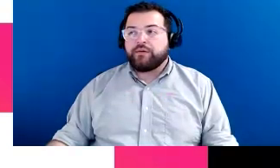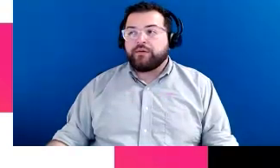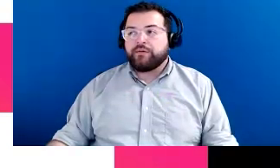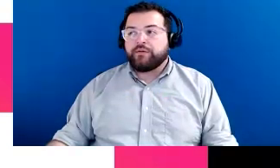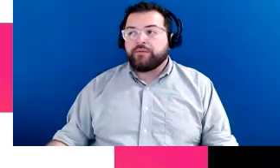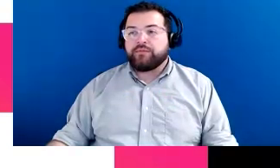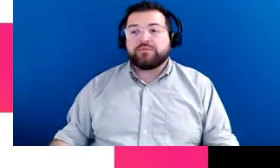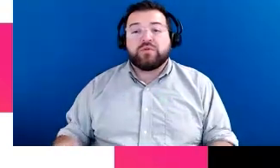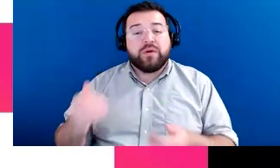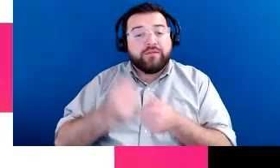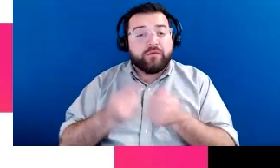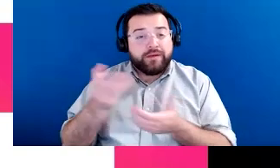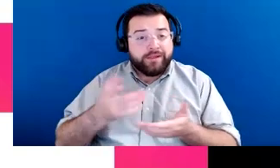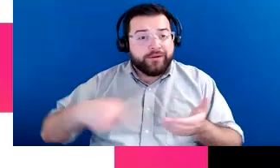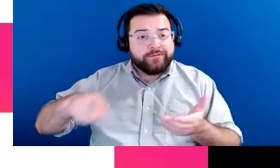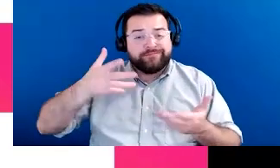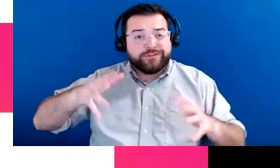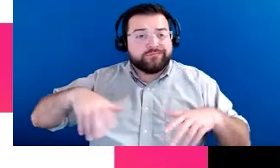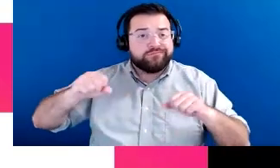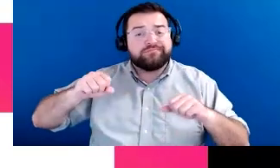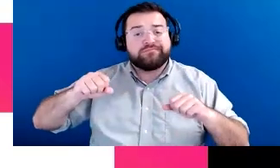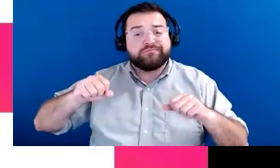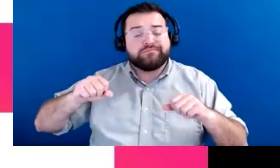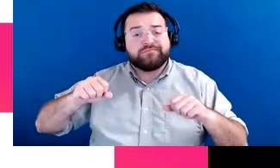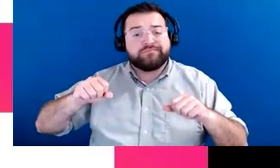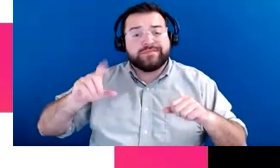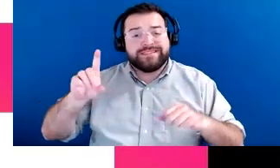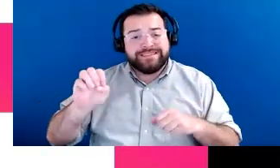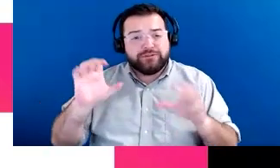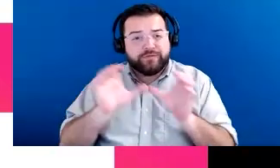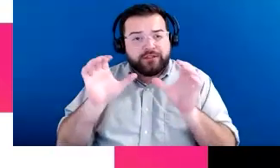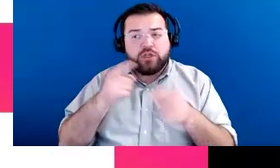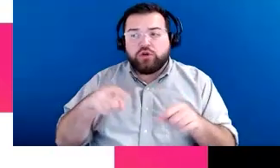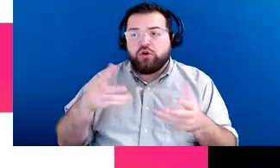Has learned about regular and effective contact in online classes.